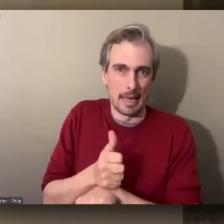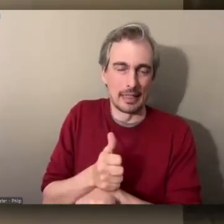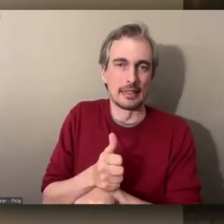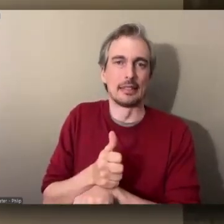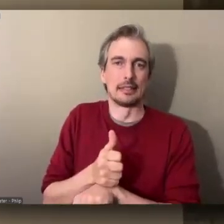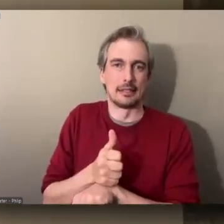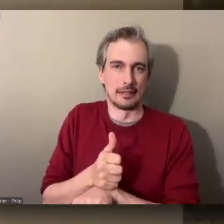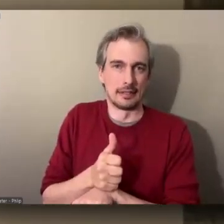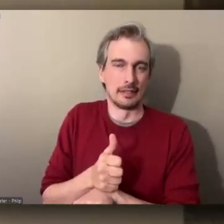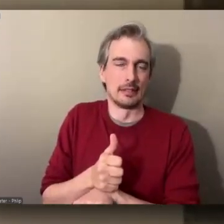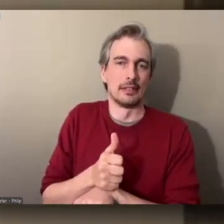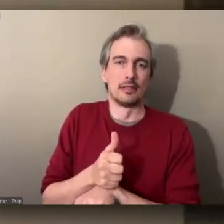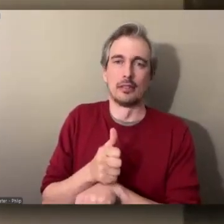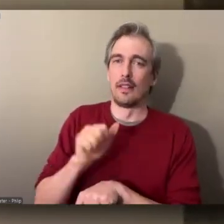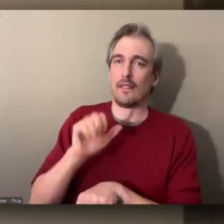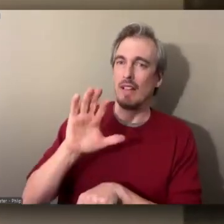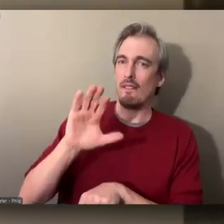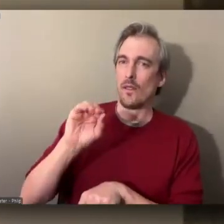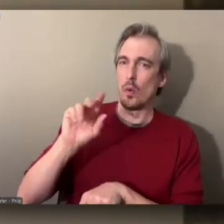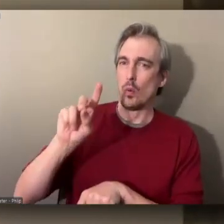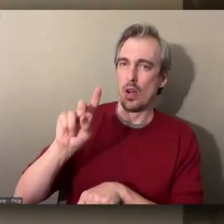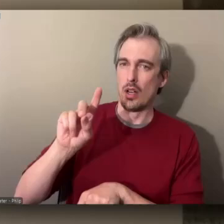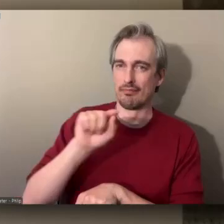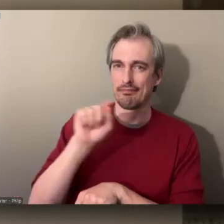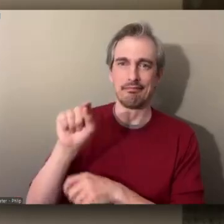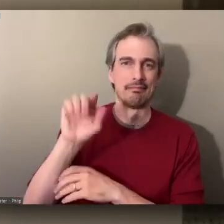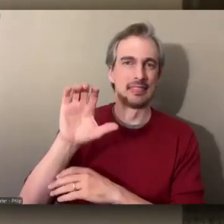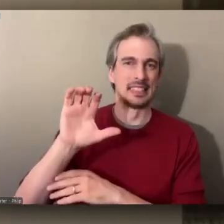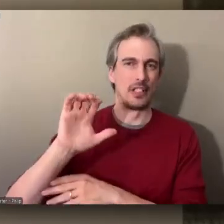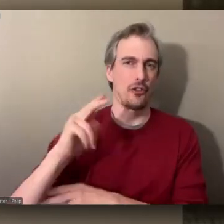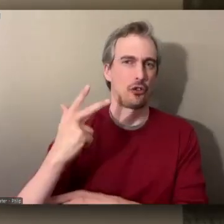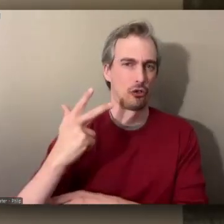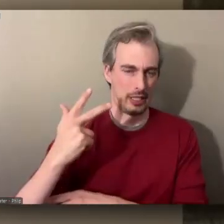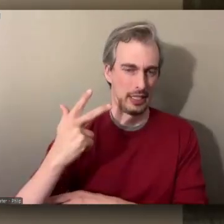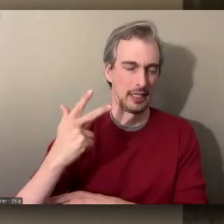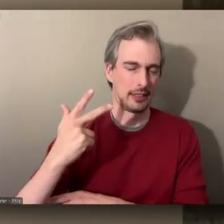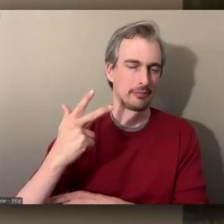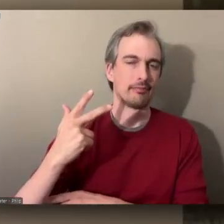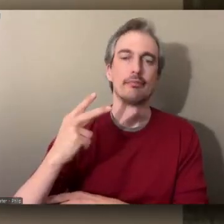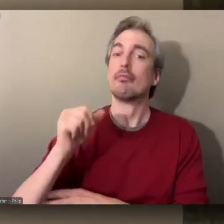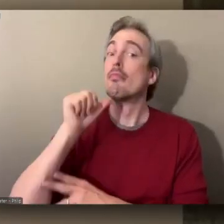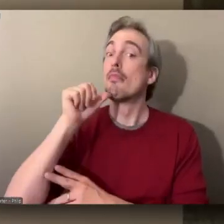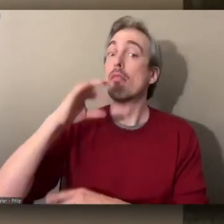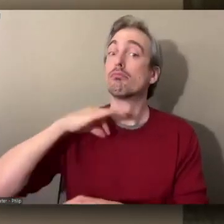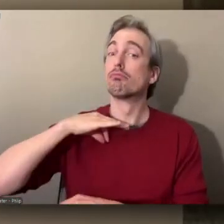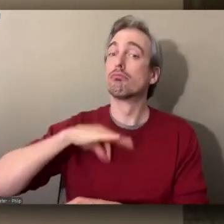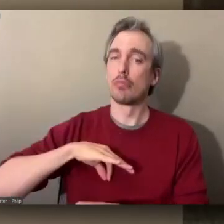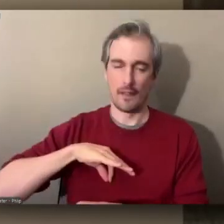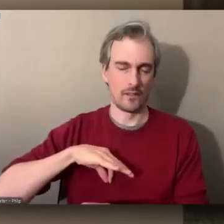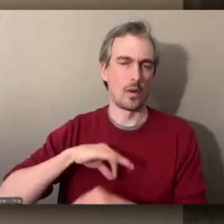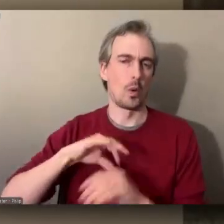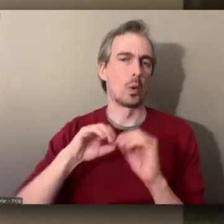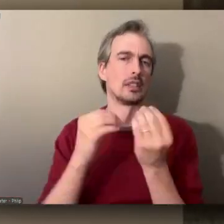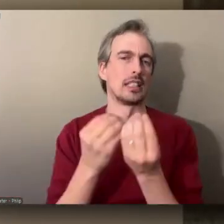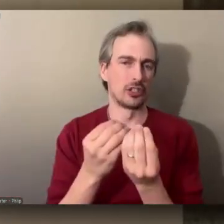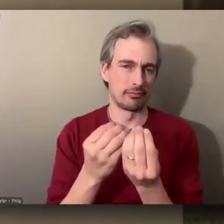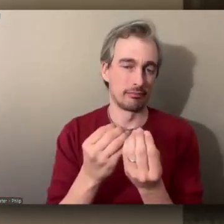non-profit organization. Which means no, we're not a public institution in a way that we probably